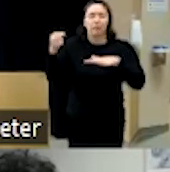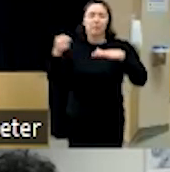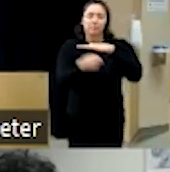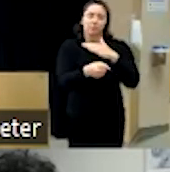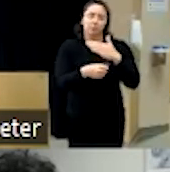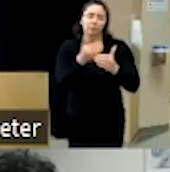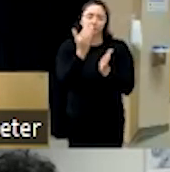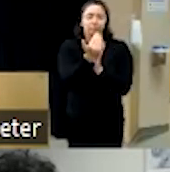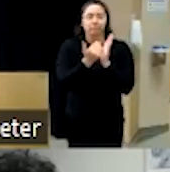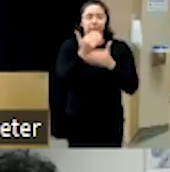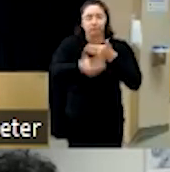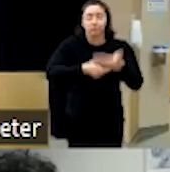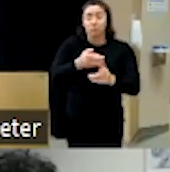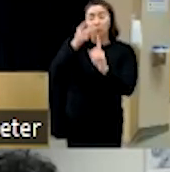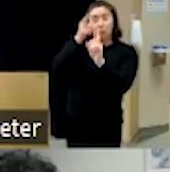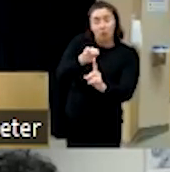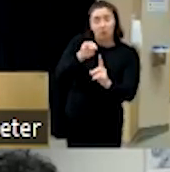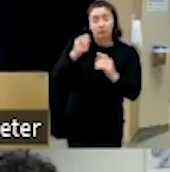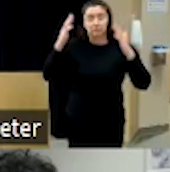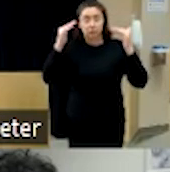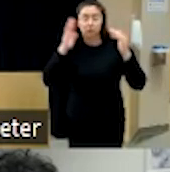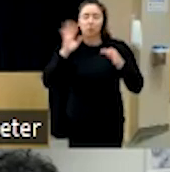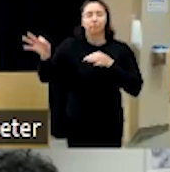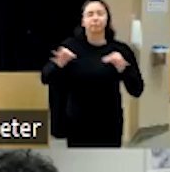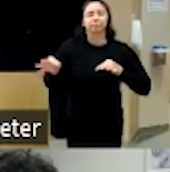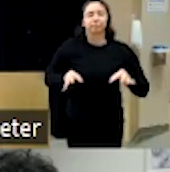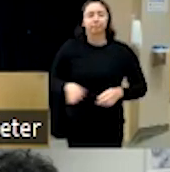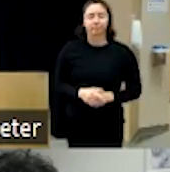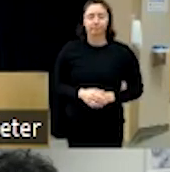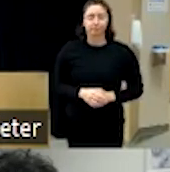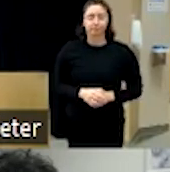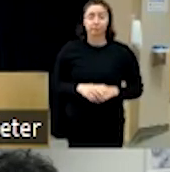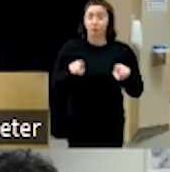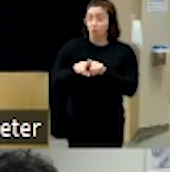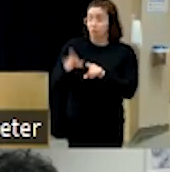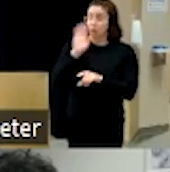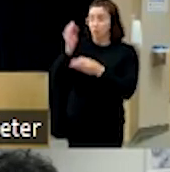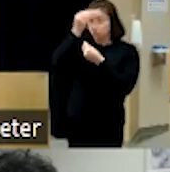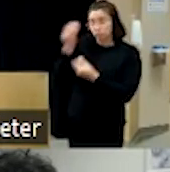the goals and the expectations um and we will also tell them already that we will